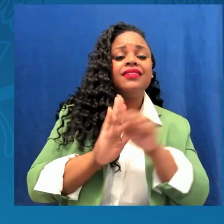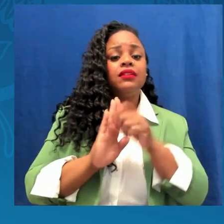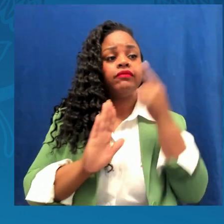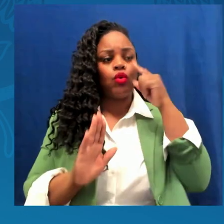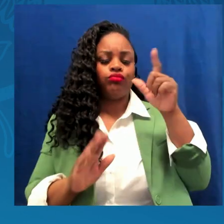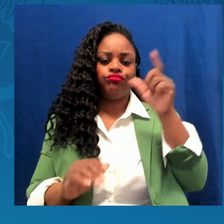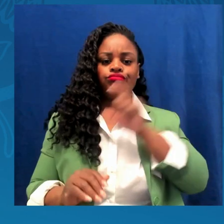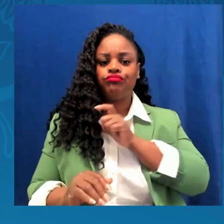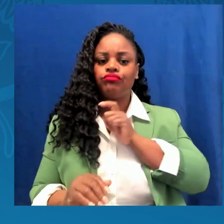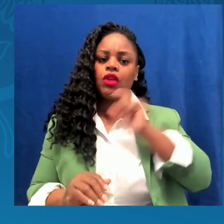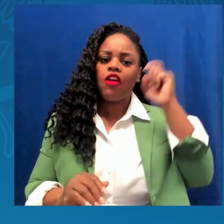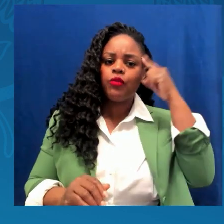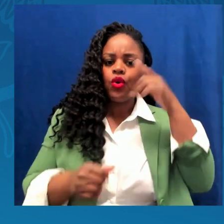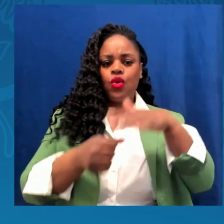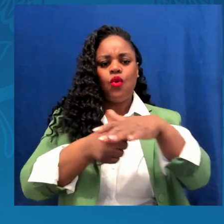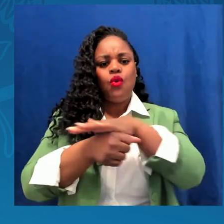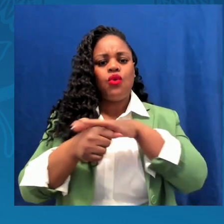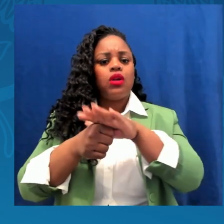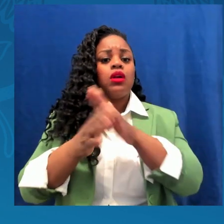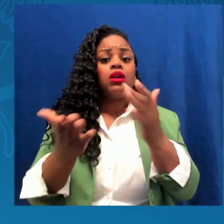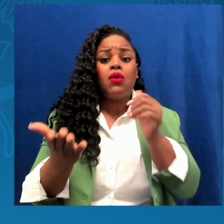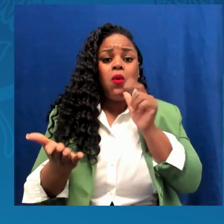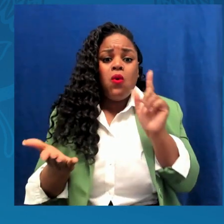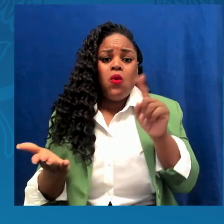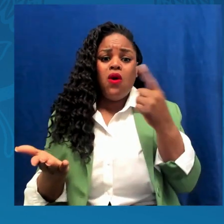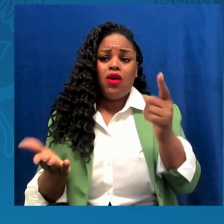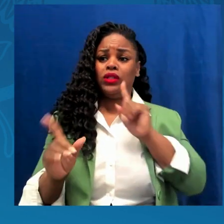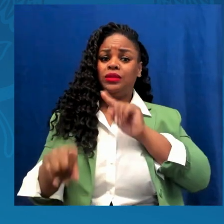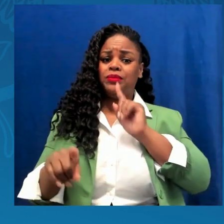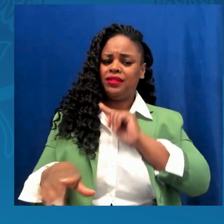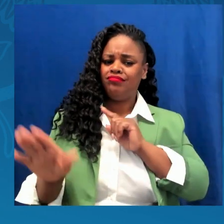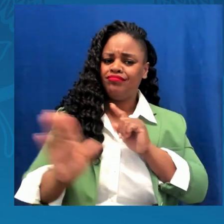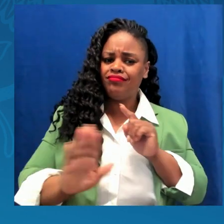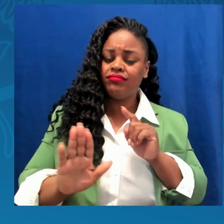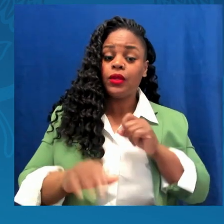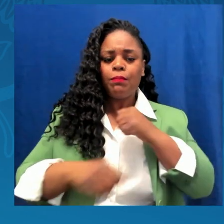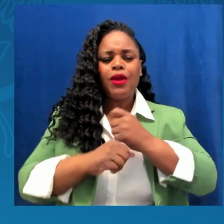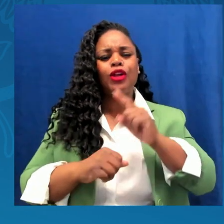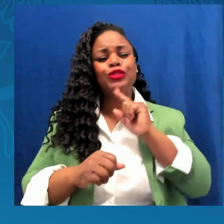who not only responded and guaranteed our safety, but also help to apprehend those responsible.